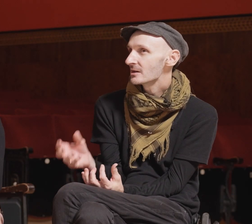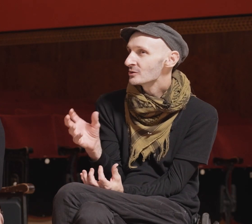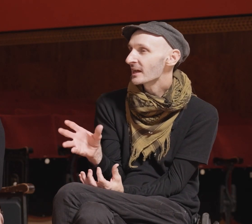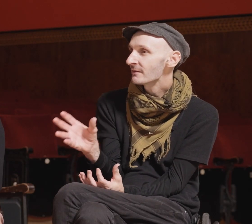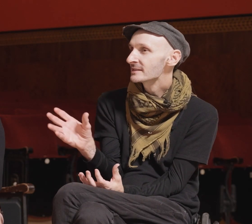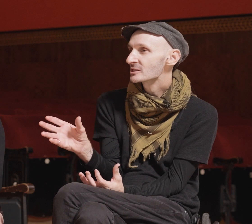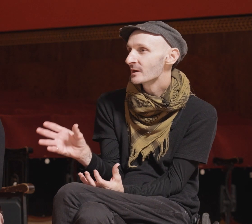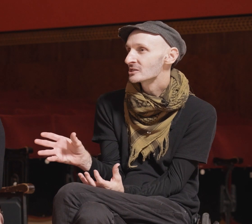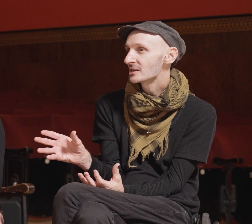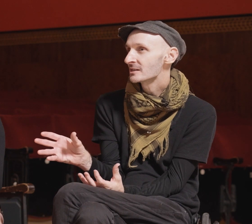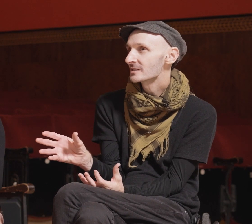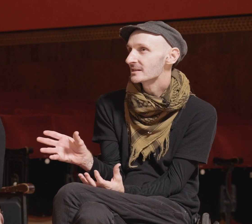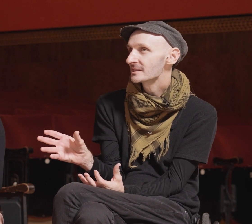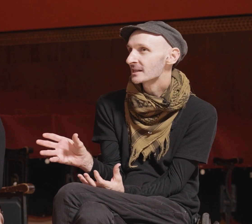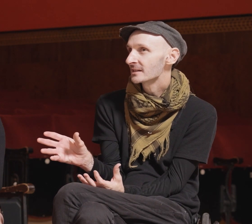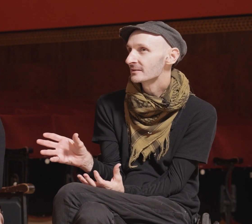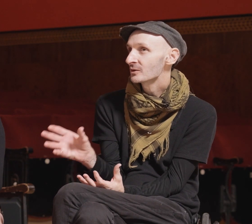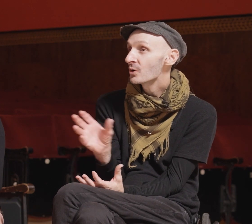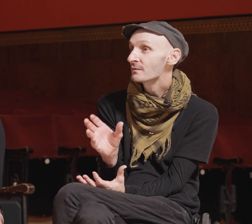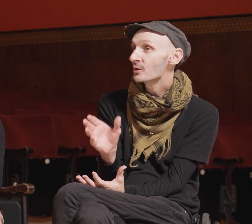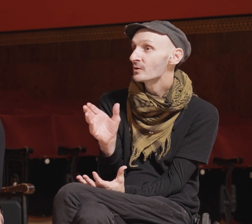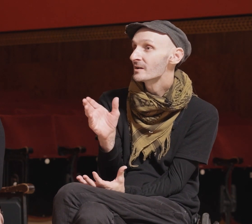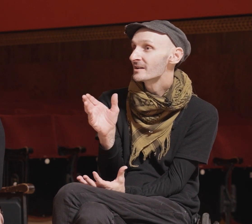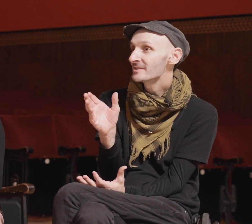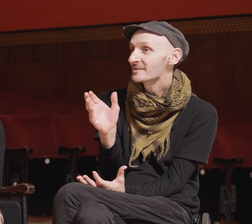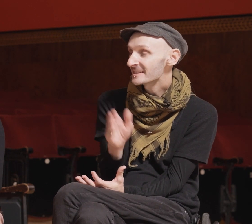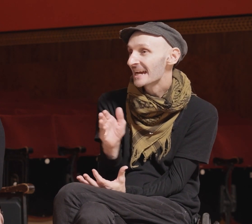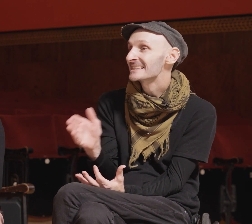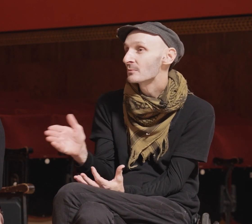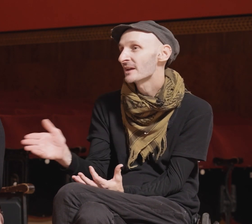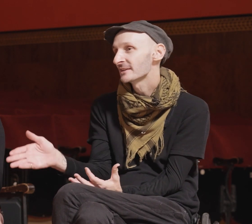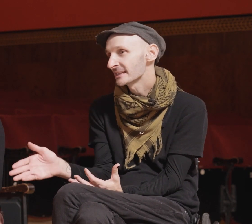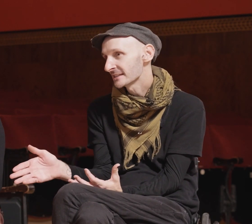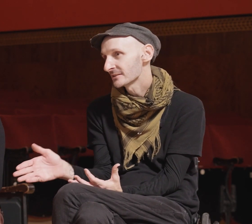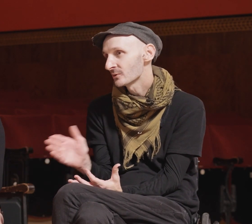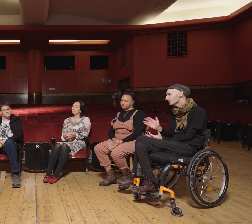that not every situation is going to call for the exact same way of leading